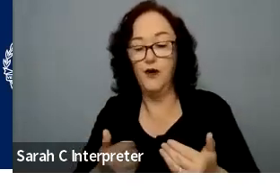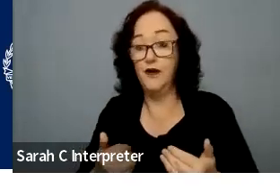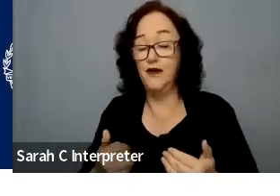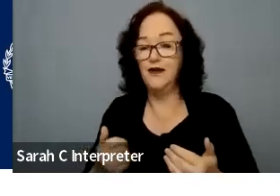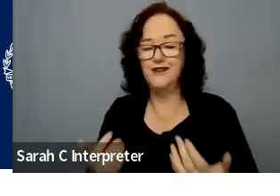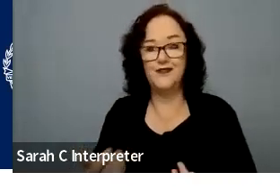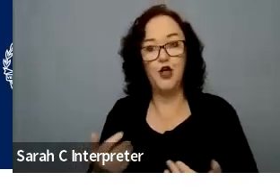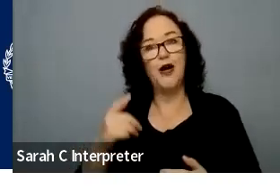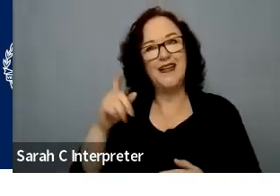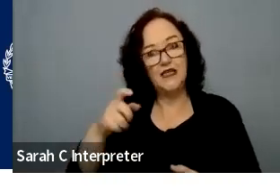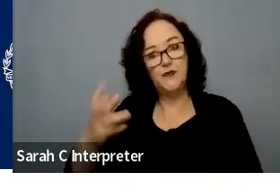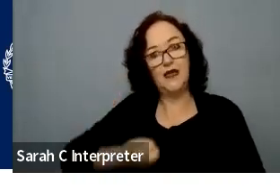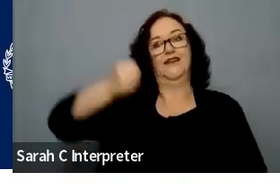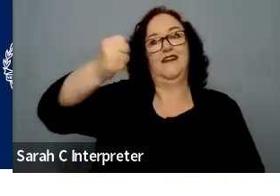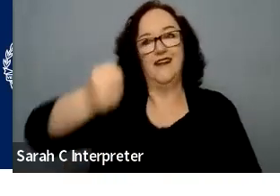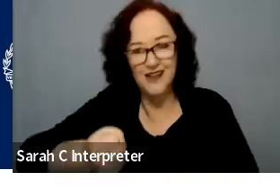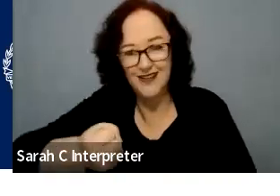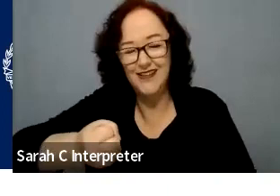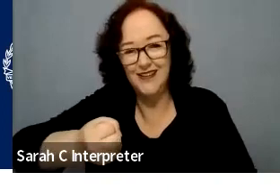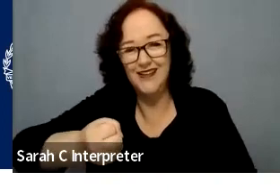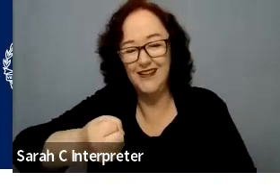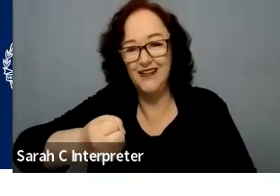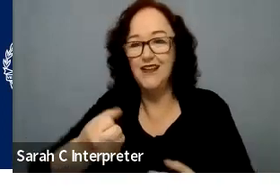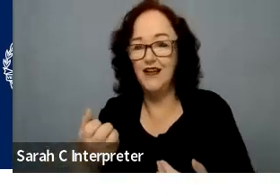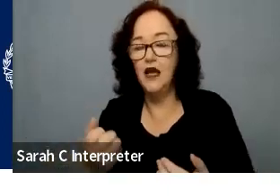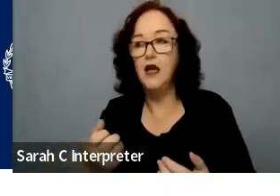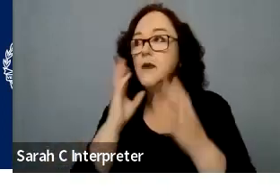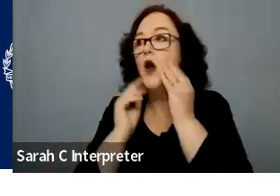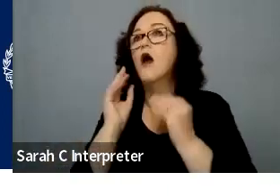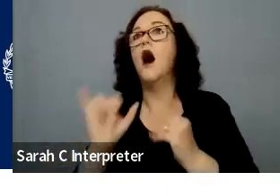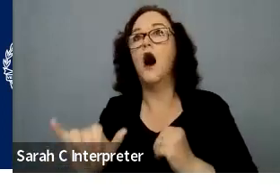you've been through it you're really not sure that it really works that way, you know, so it seemed